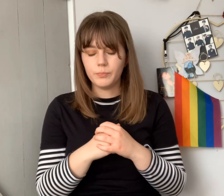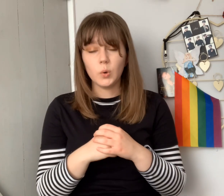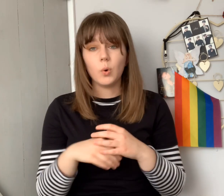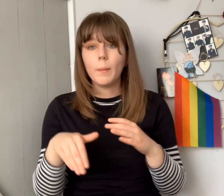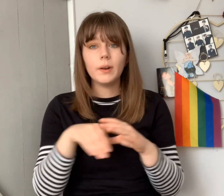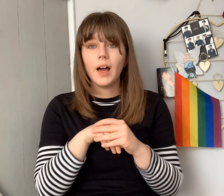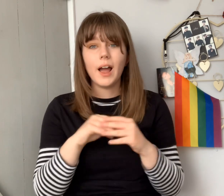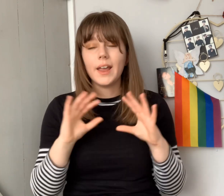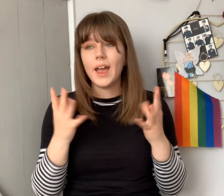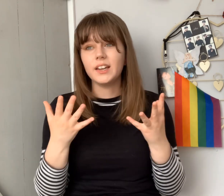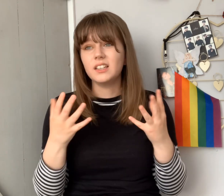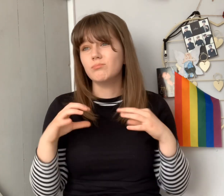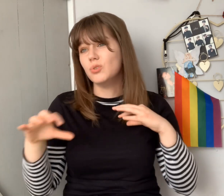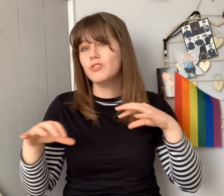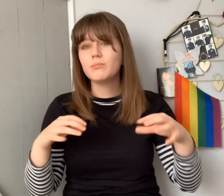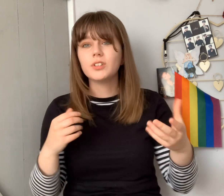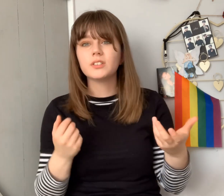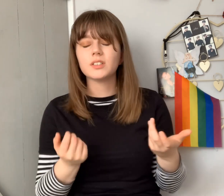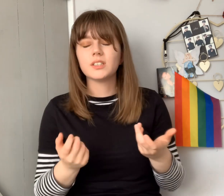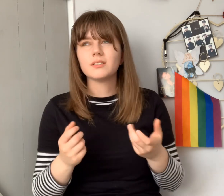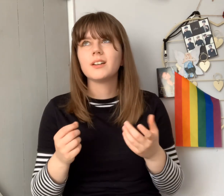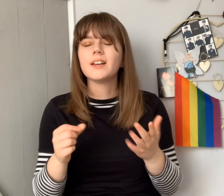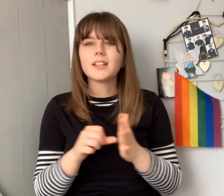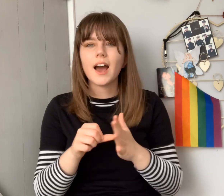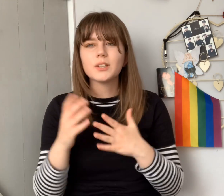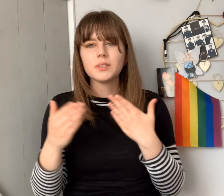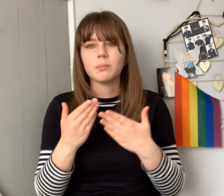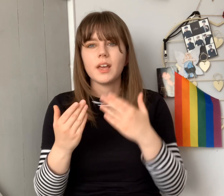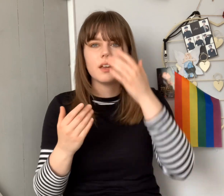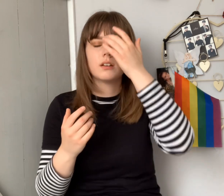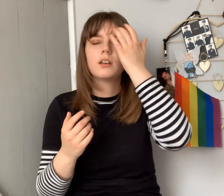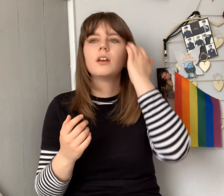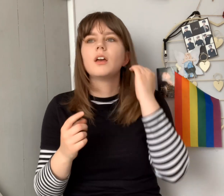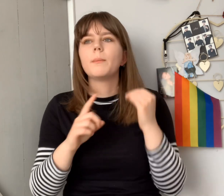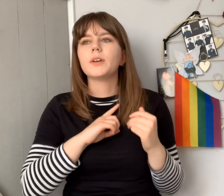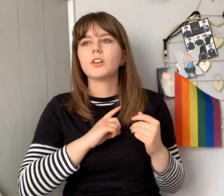or apply any movements. It's hard to explain